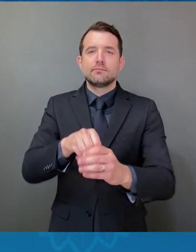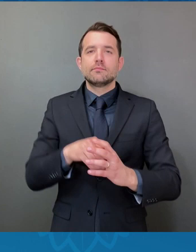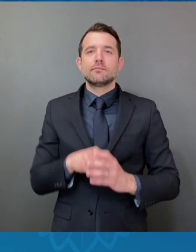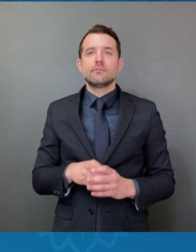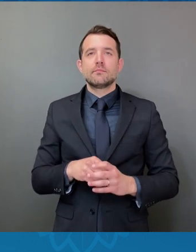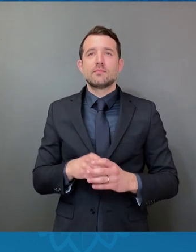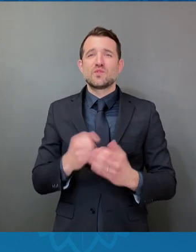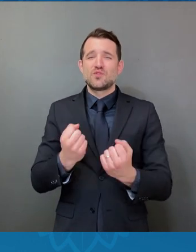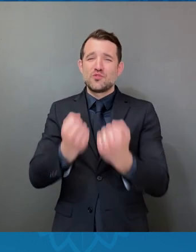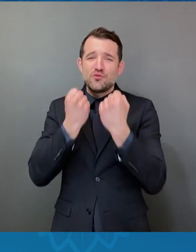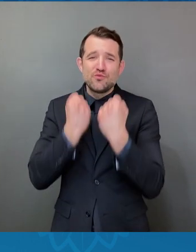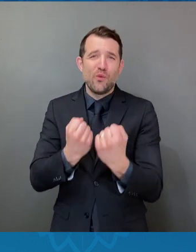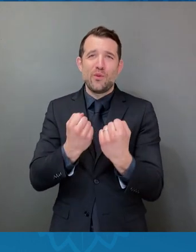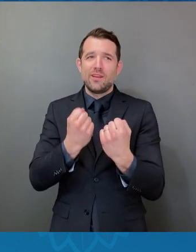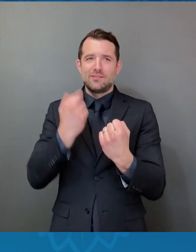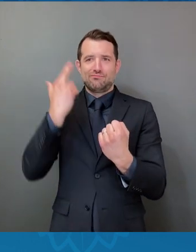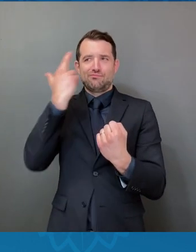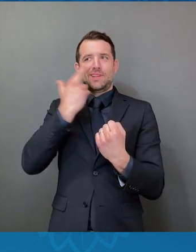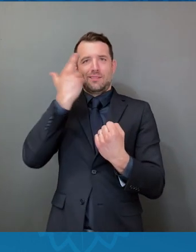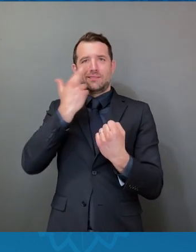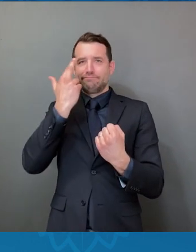As you know, the President and I,